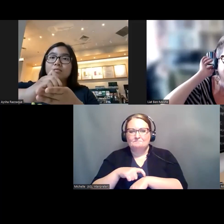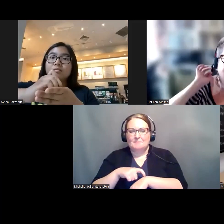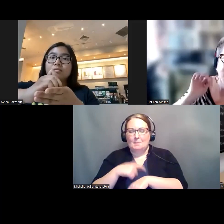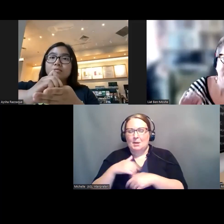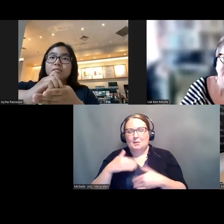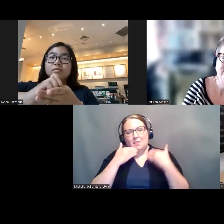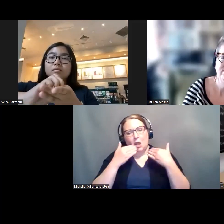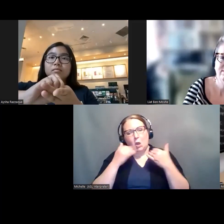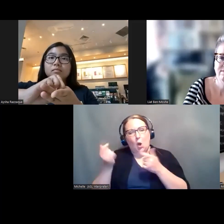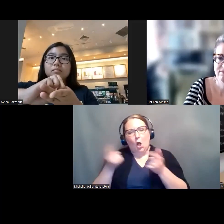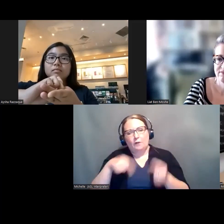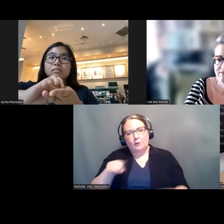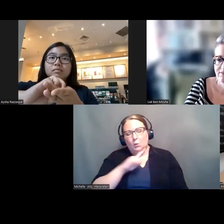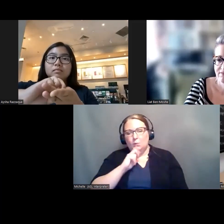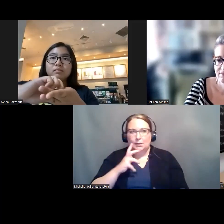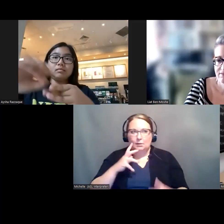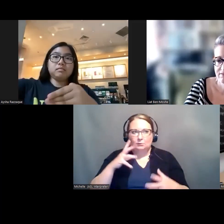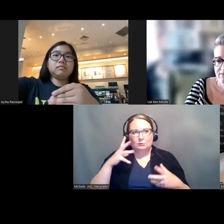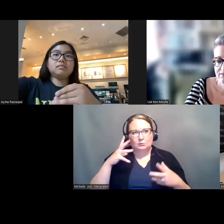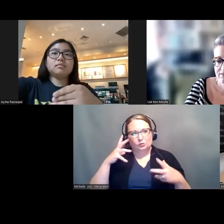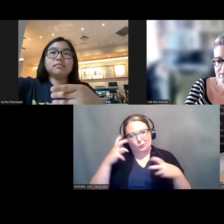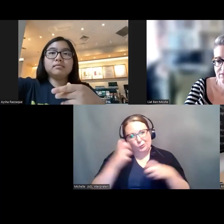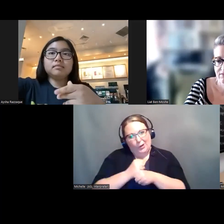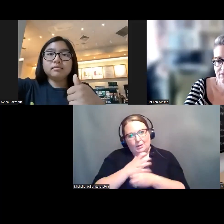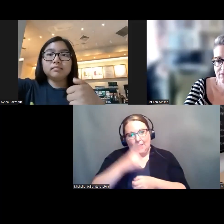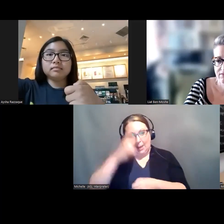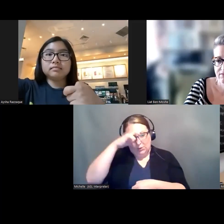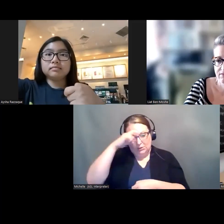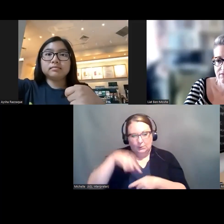You've really crammed a lot of wisdom into a short period of time.